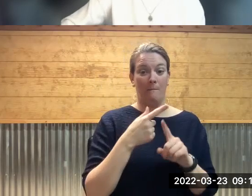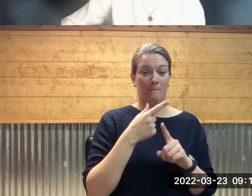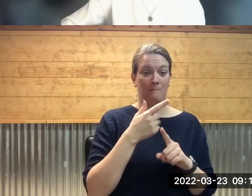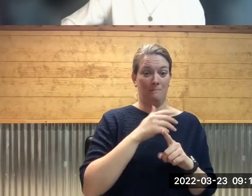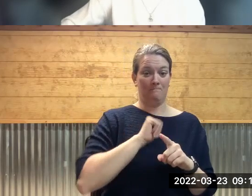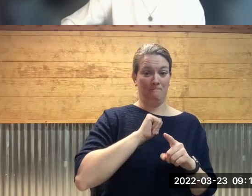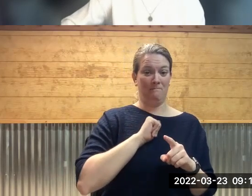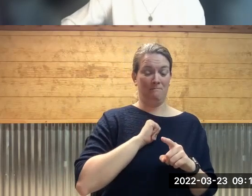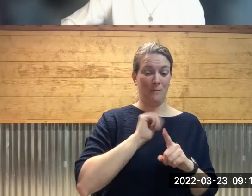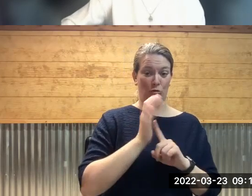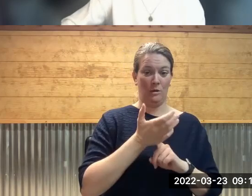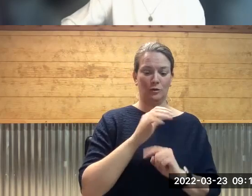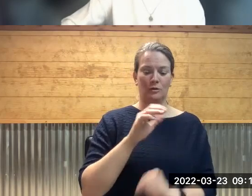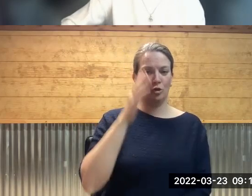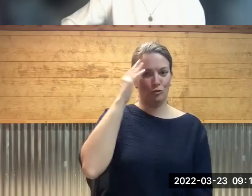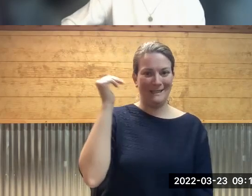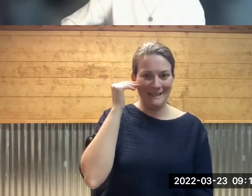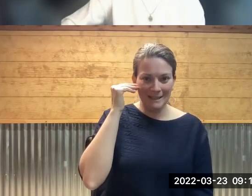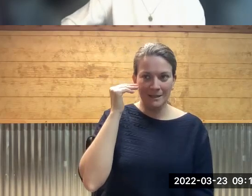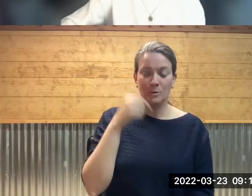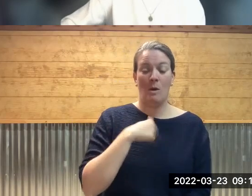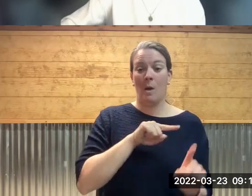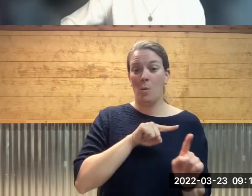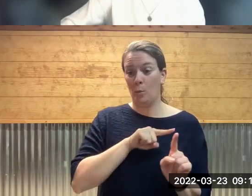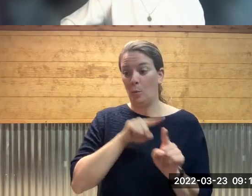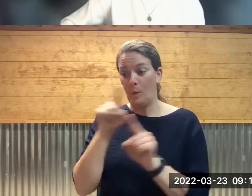you real eye opening experience to go somewhere where you can't read the language.